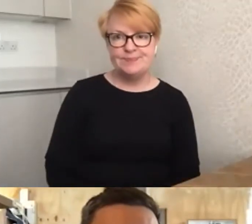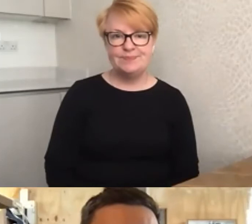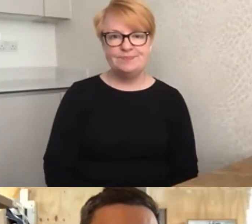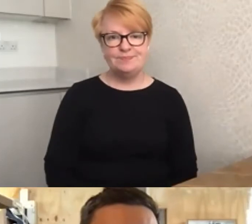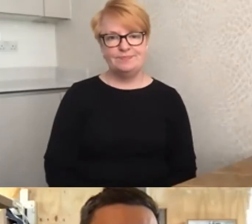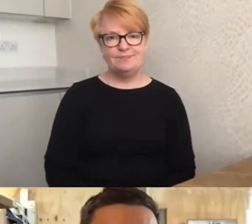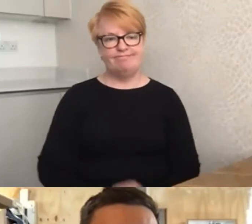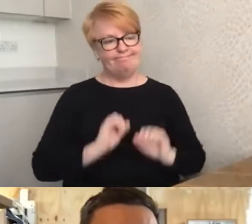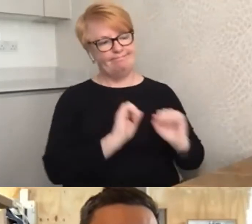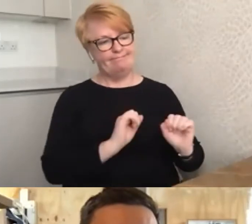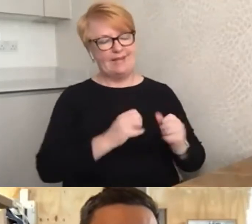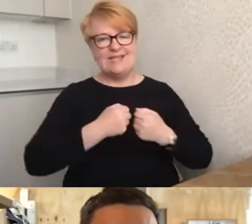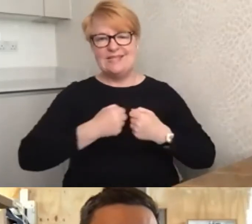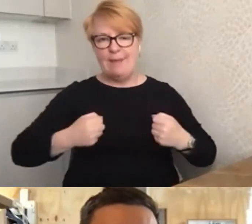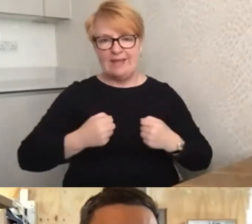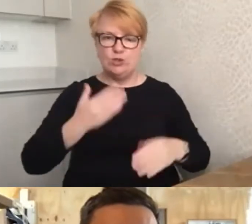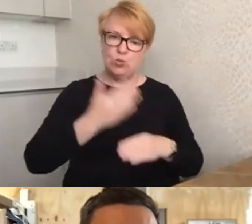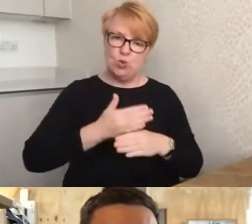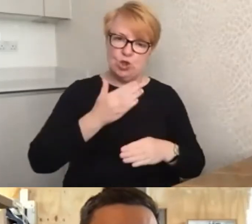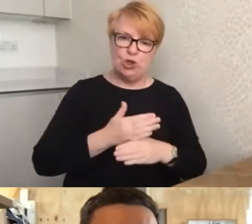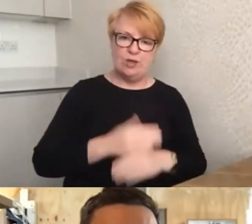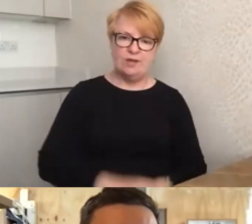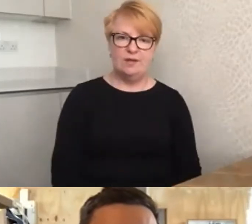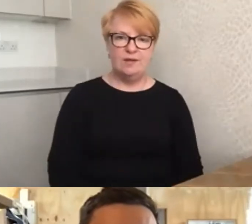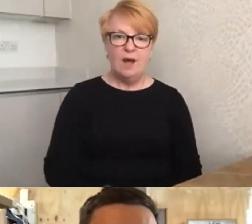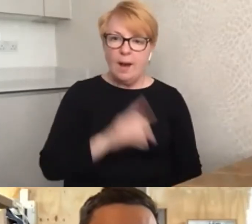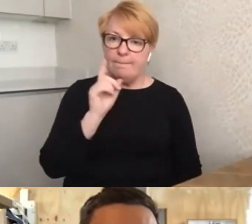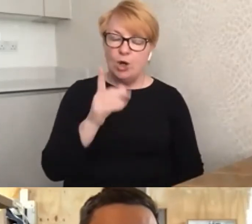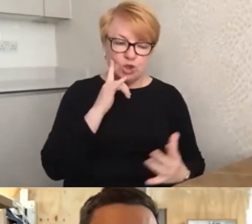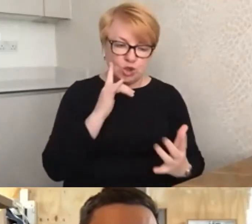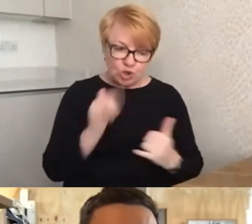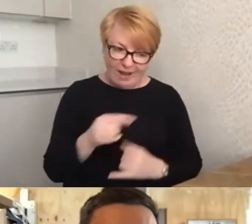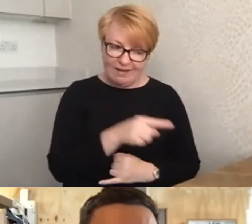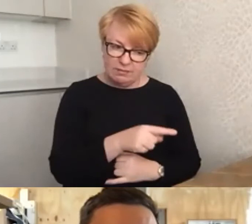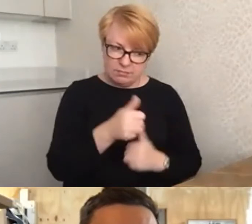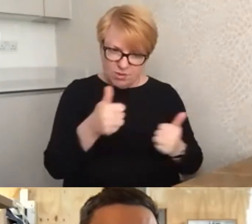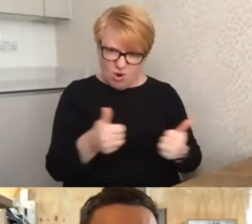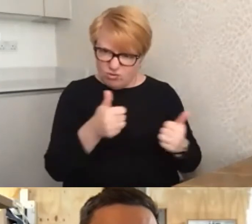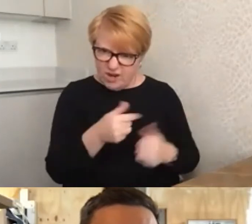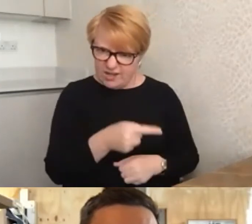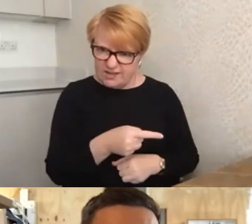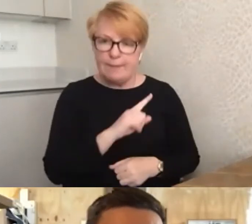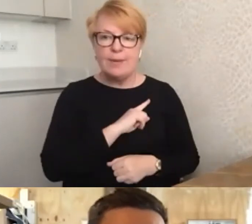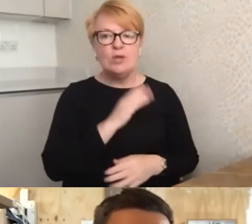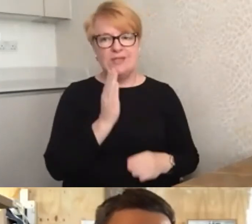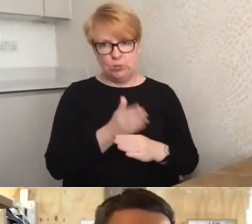the space to do their work, but also check in just to see that they're actually okay, because it is work. It's not just like, I don't know,